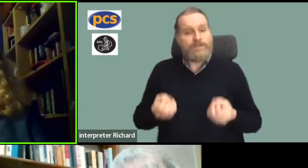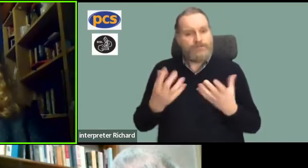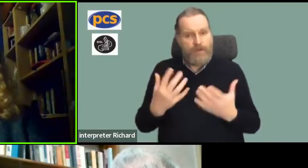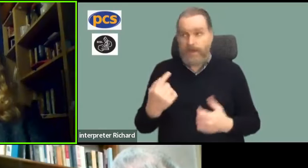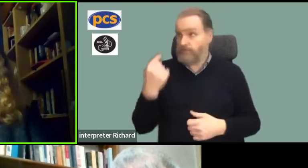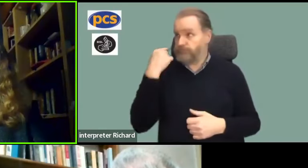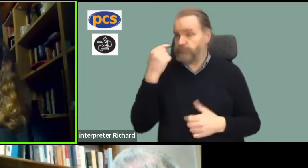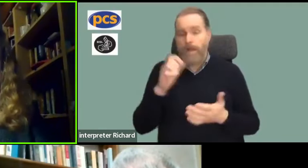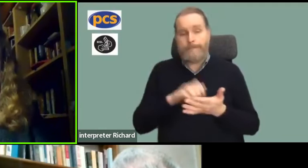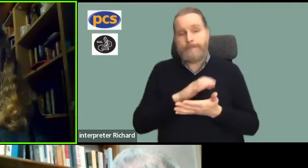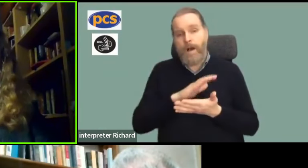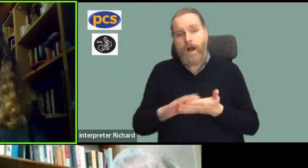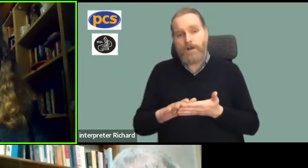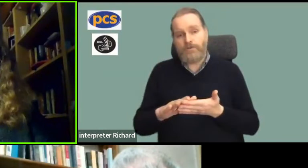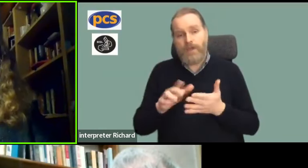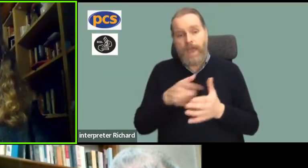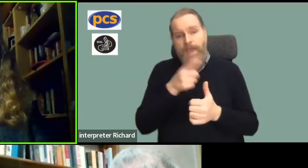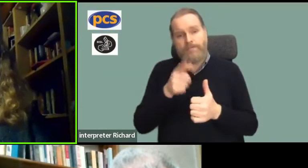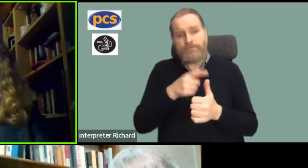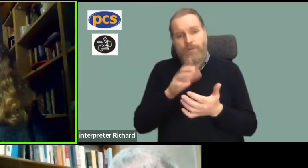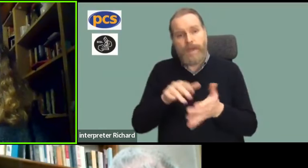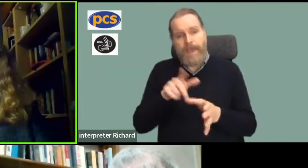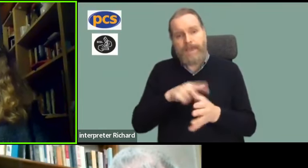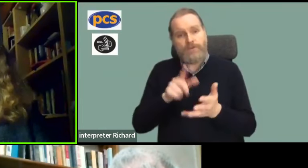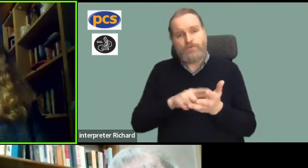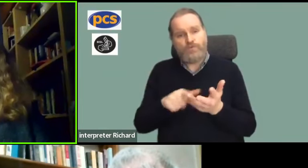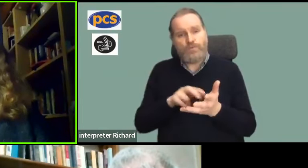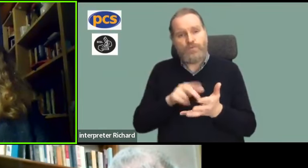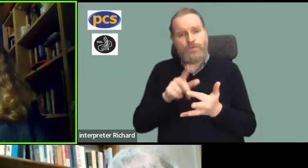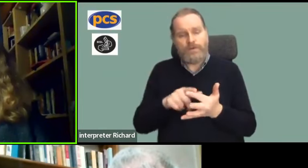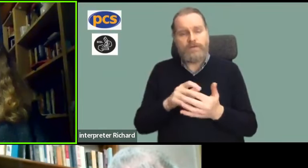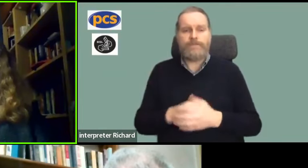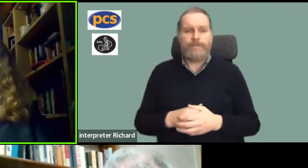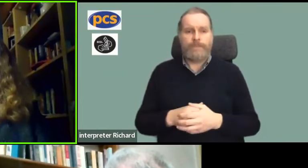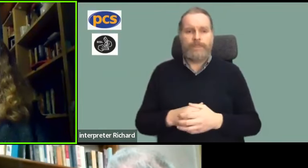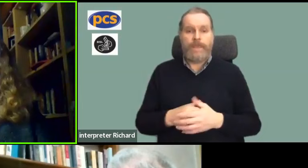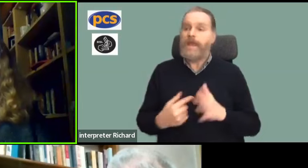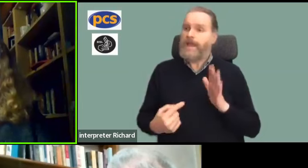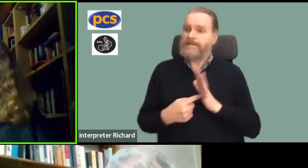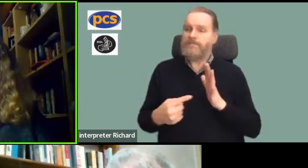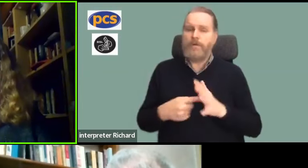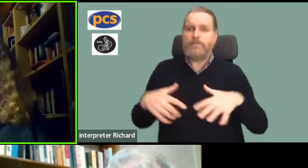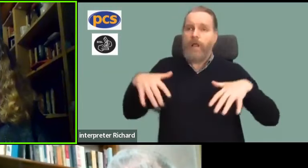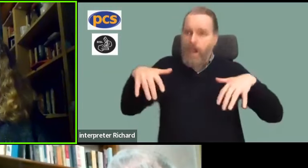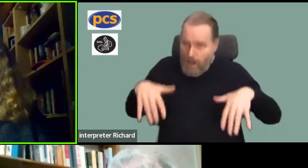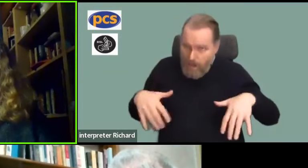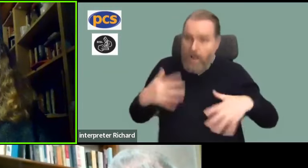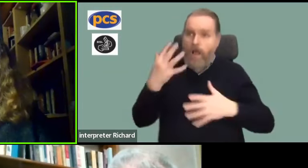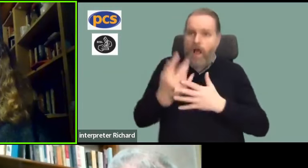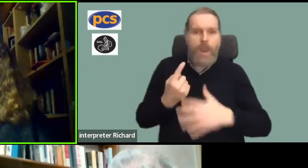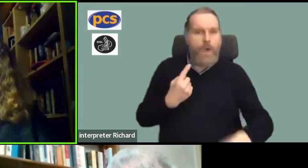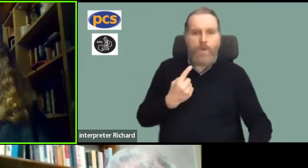Our rallies during our strike action in March and June, as France June. As Franz said, it is important to support strikers and to support strikers and feel